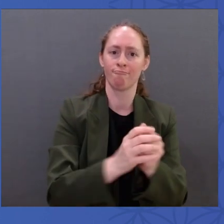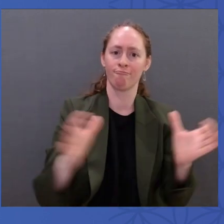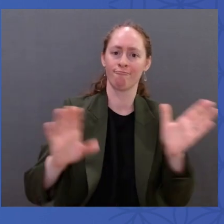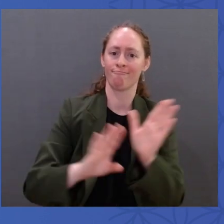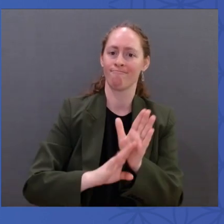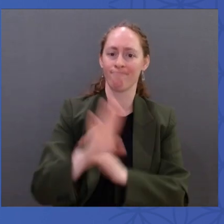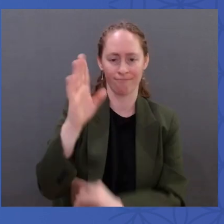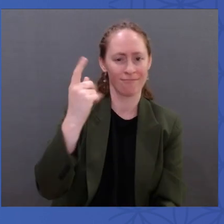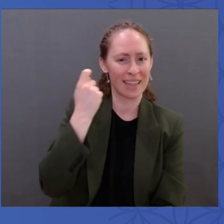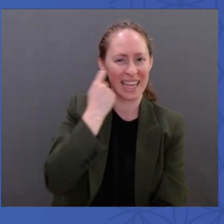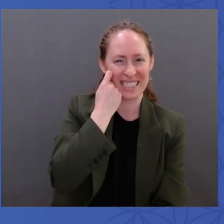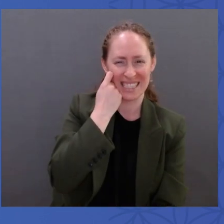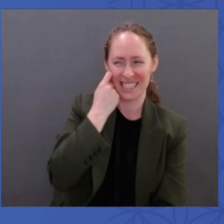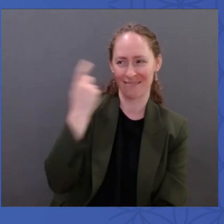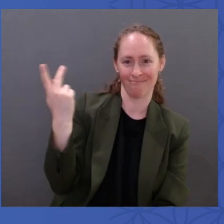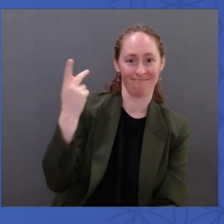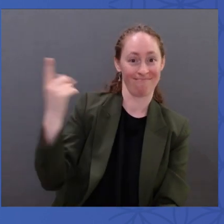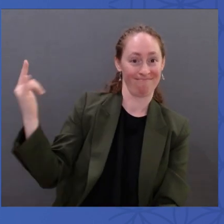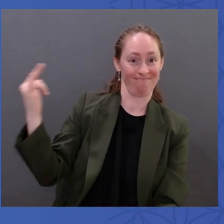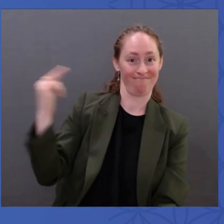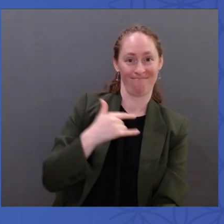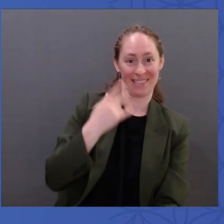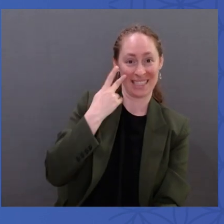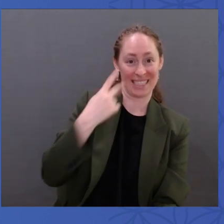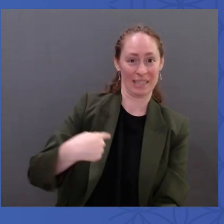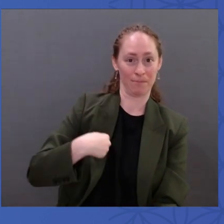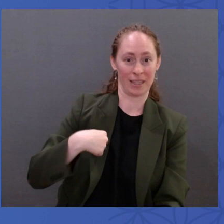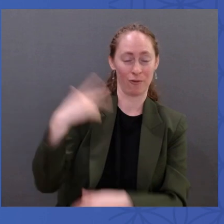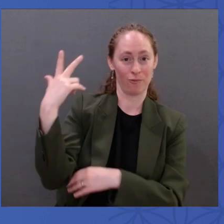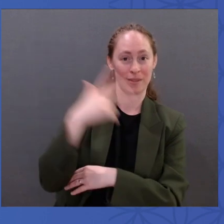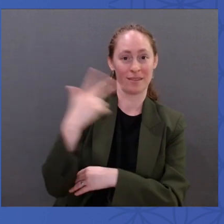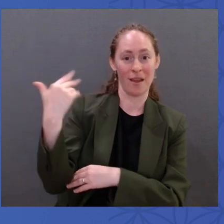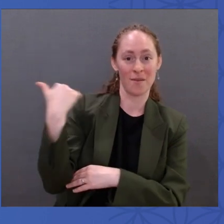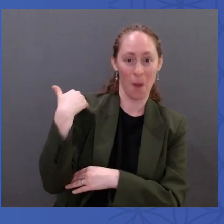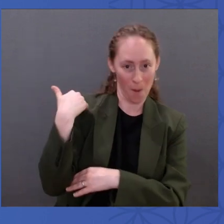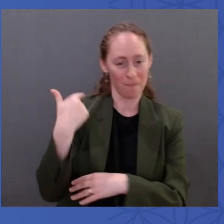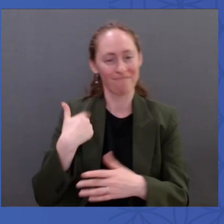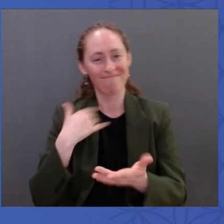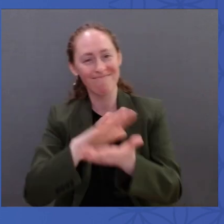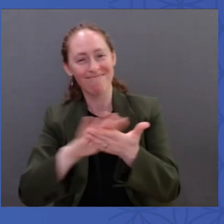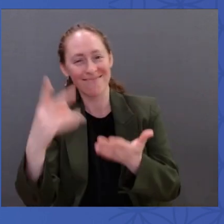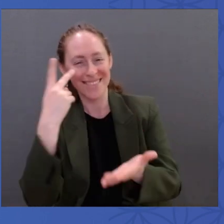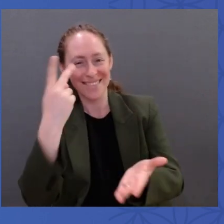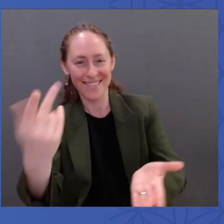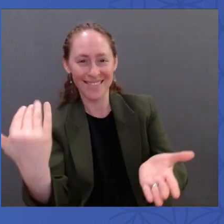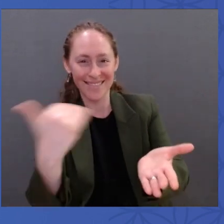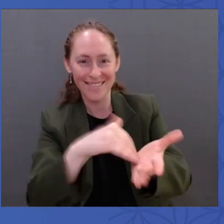I am delighted to see you again. Right after I won the election.